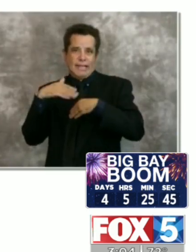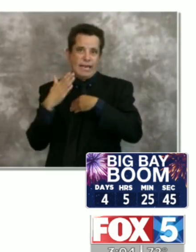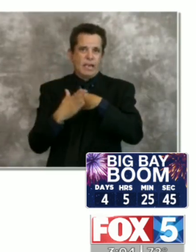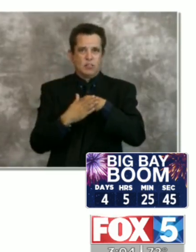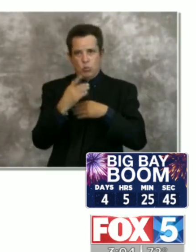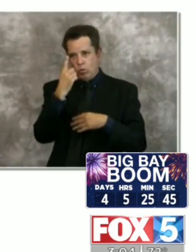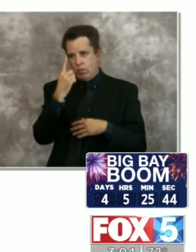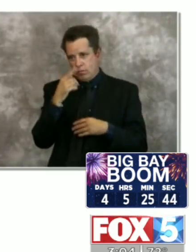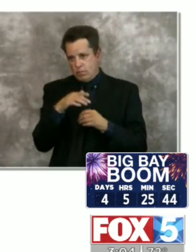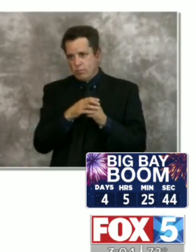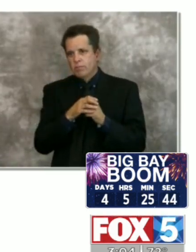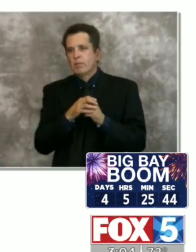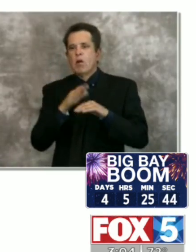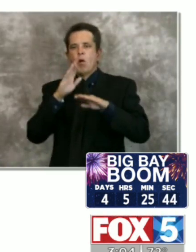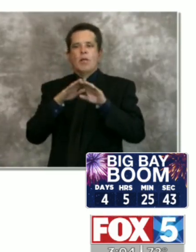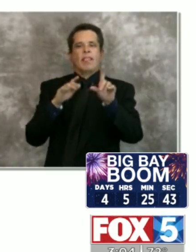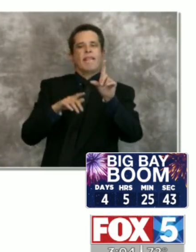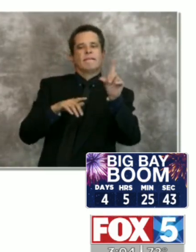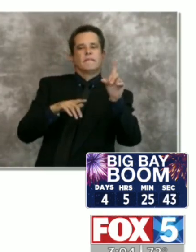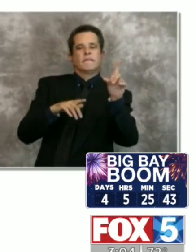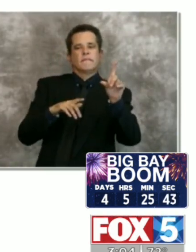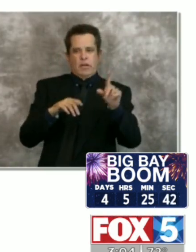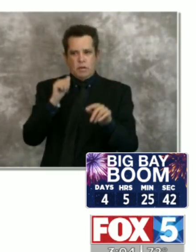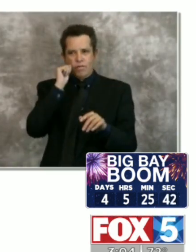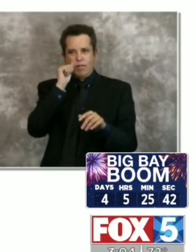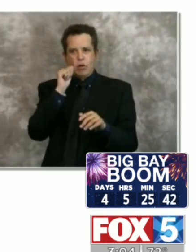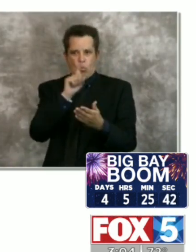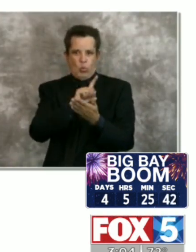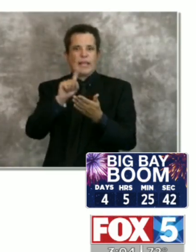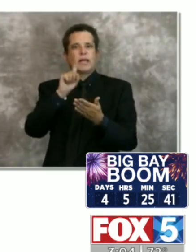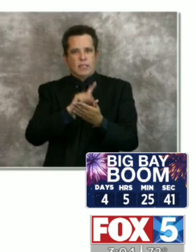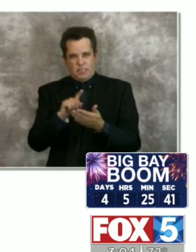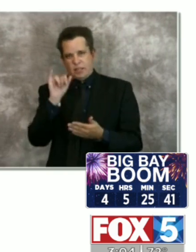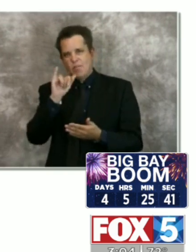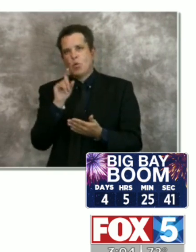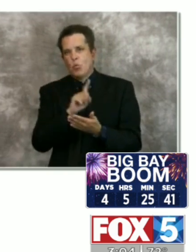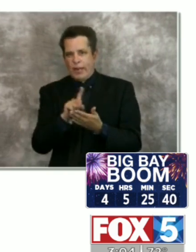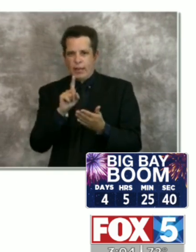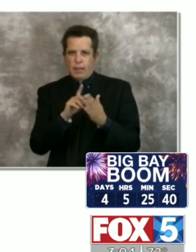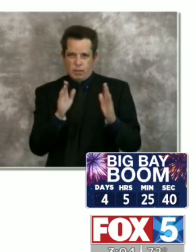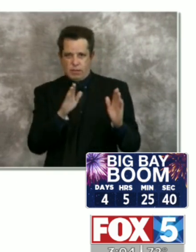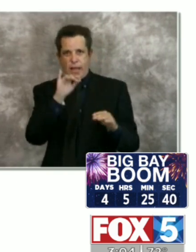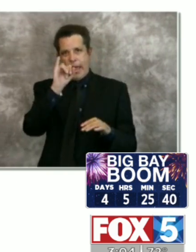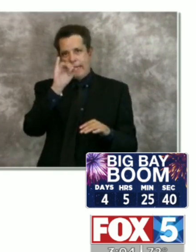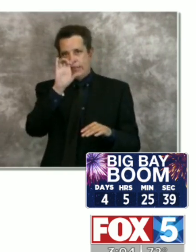NUMBER OF COVID-19 RELATED. HOSPITALIZATIONS IN THE NEXT